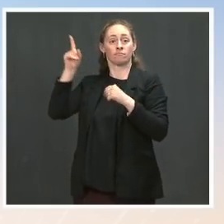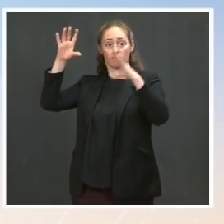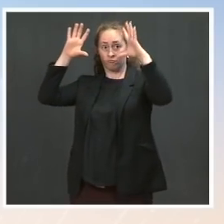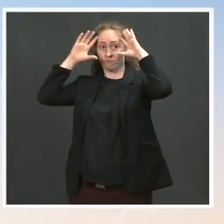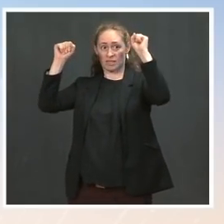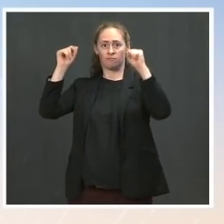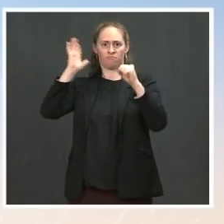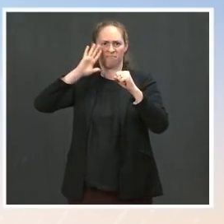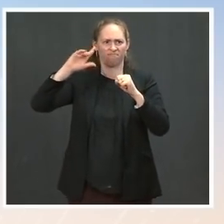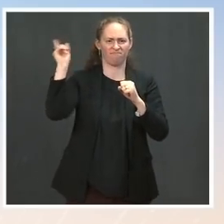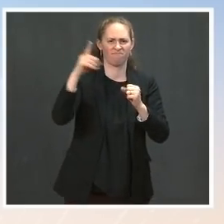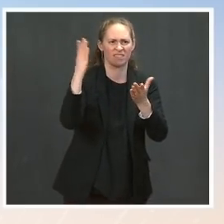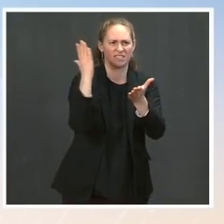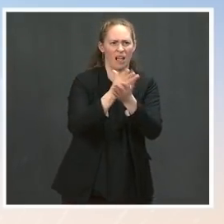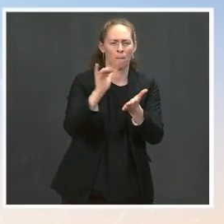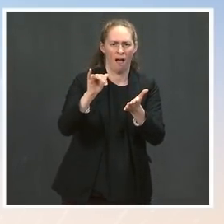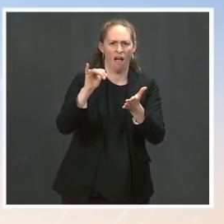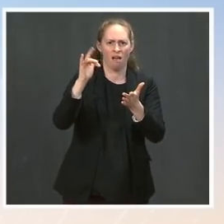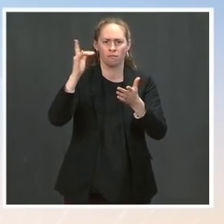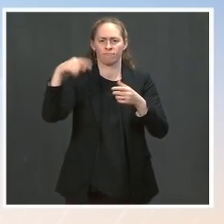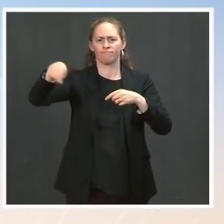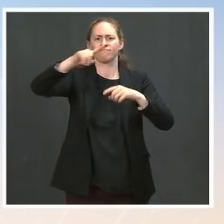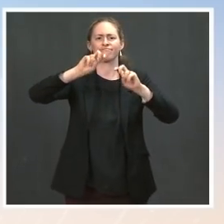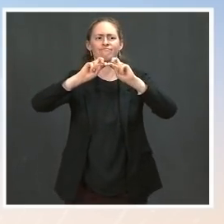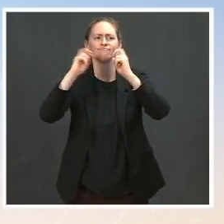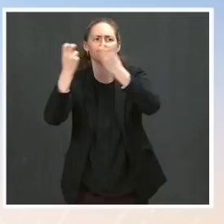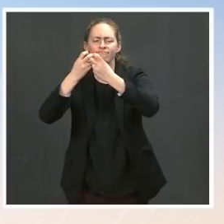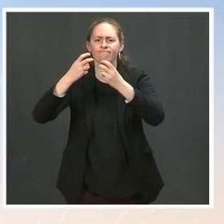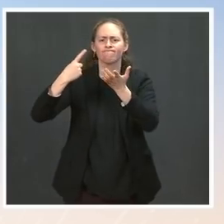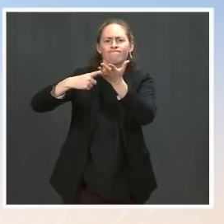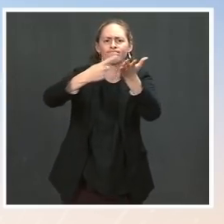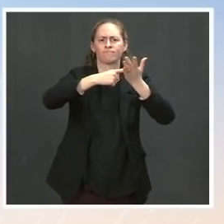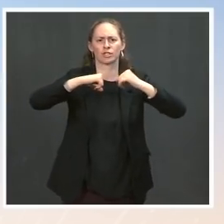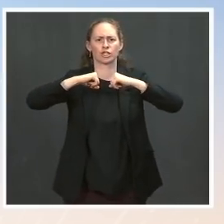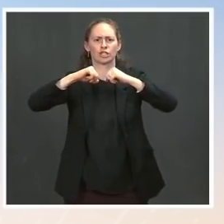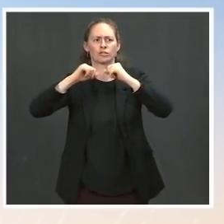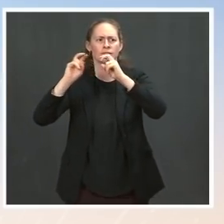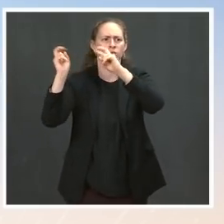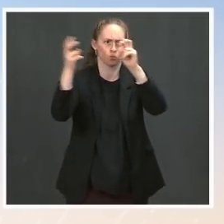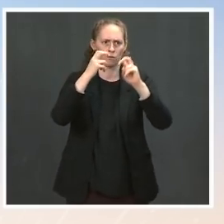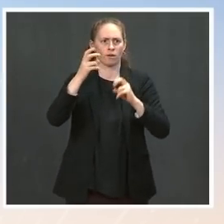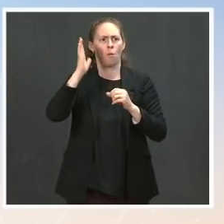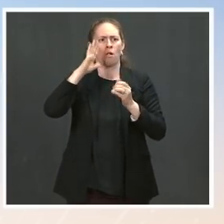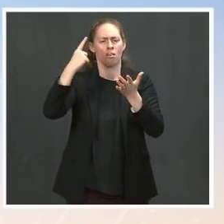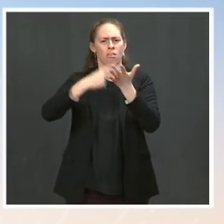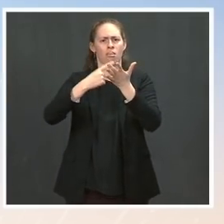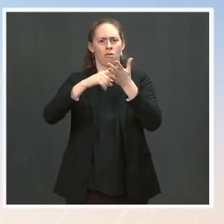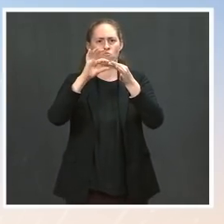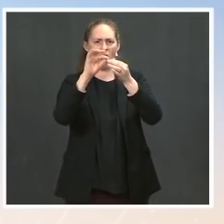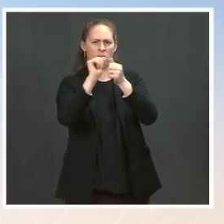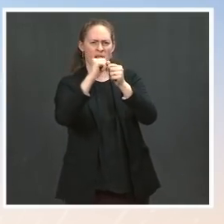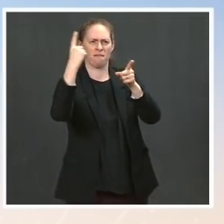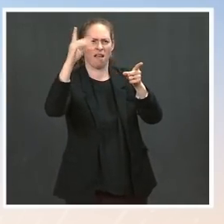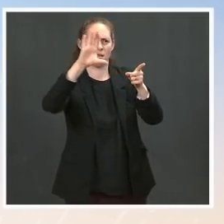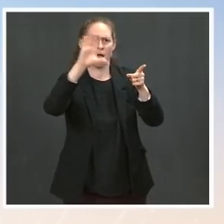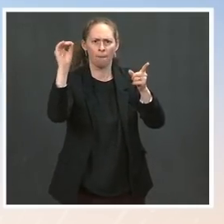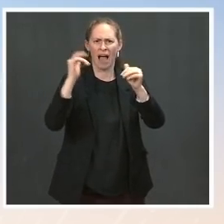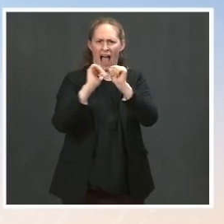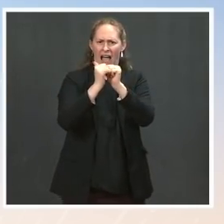and our NEC Director are holding this afternoon is to hear directly from companies about the impacts -- what would help the most through this period of time